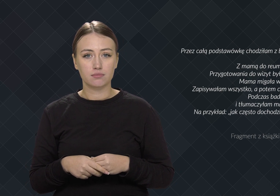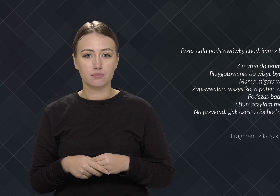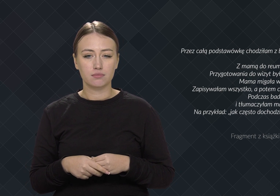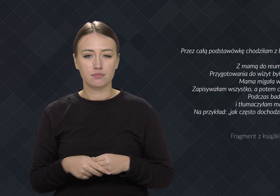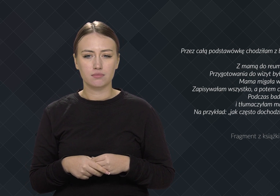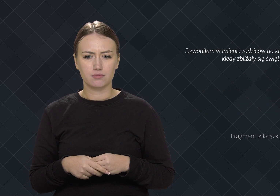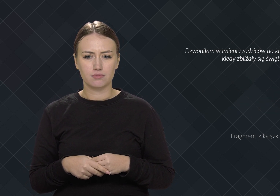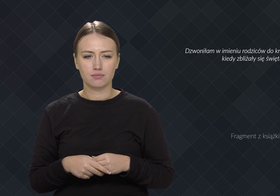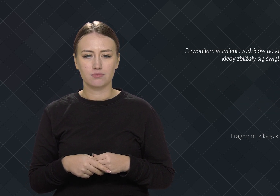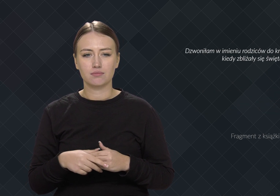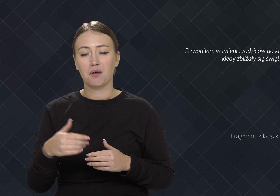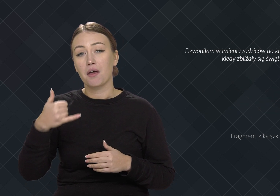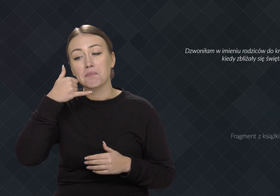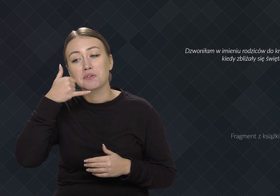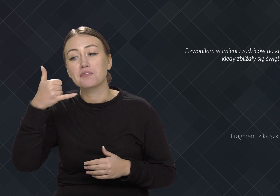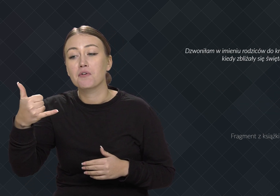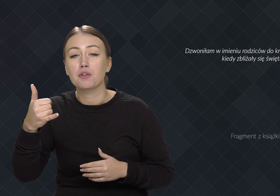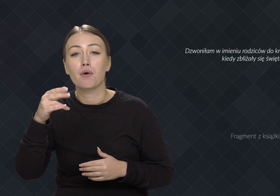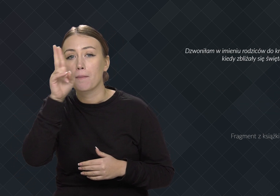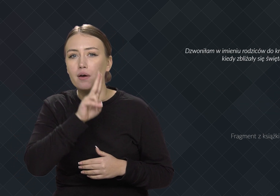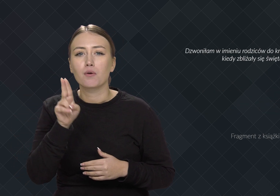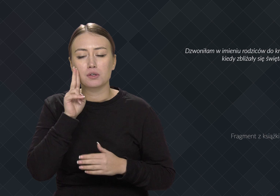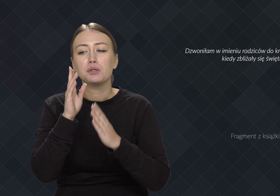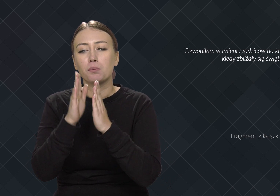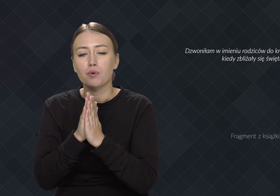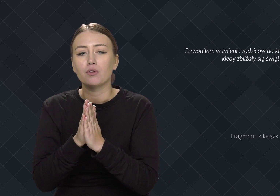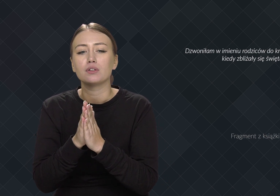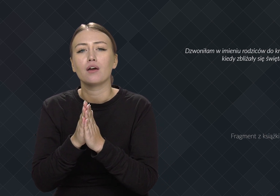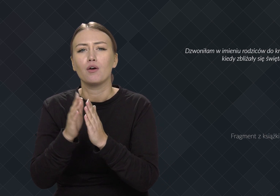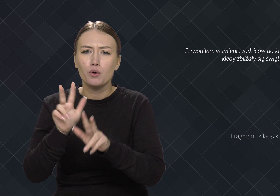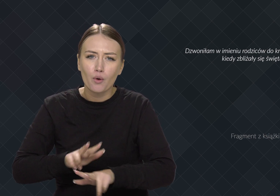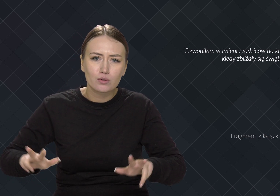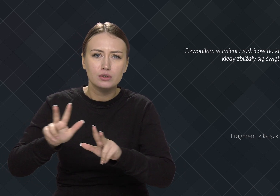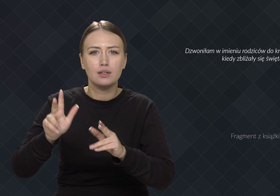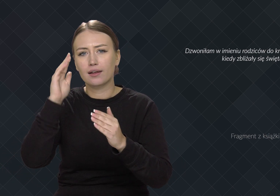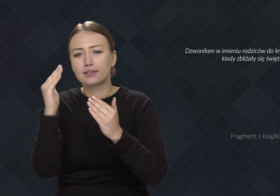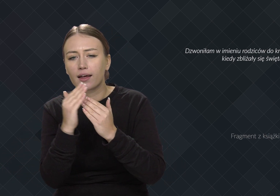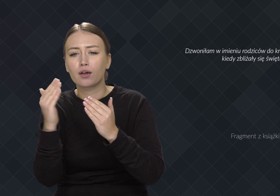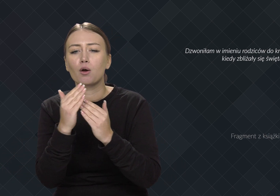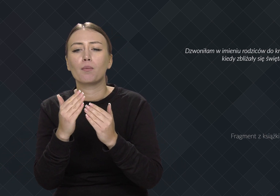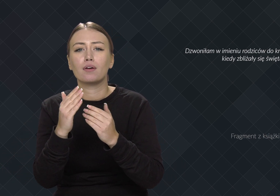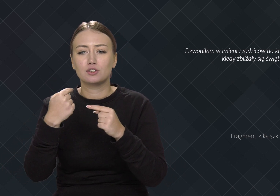I called relatives and friends on behalf of my parents